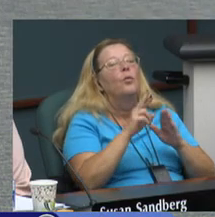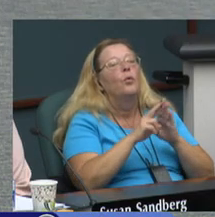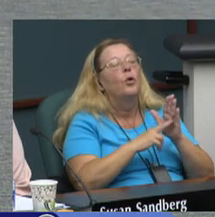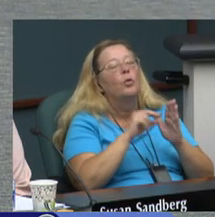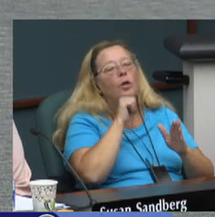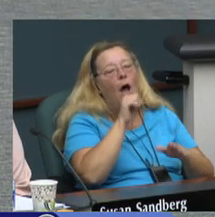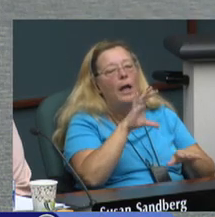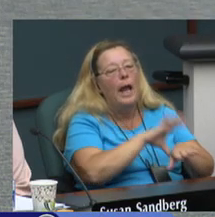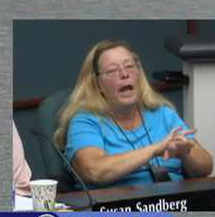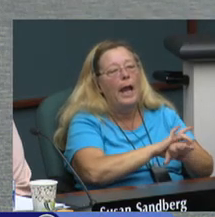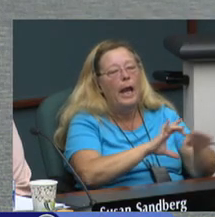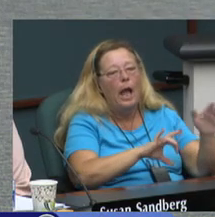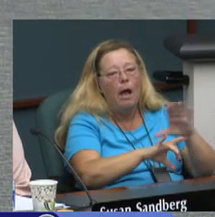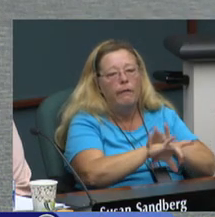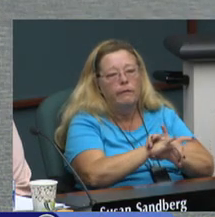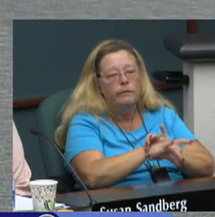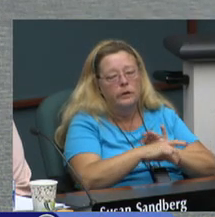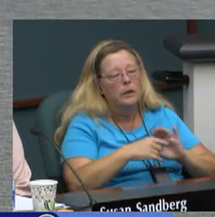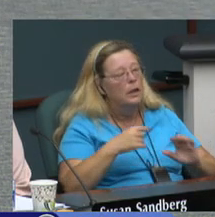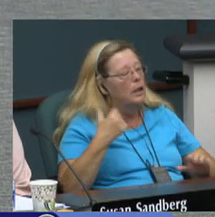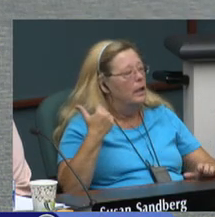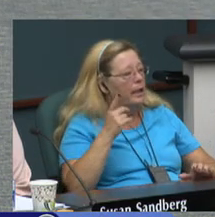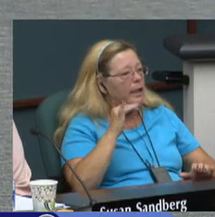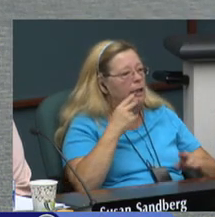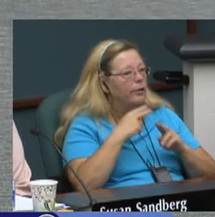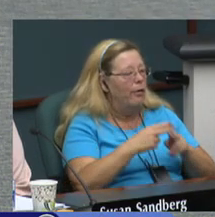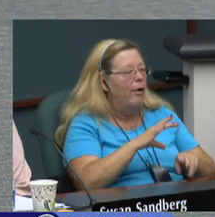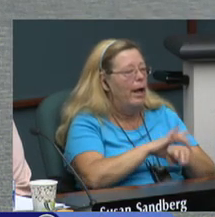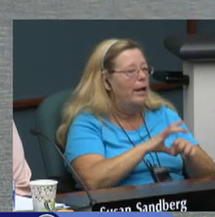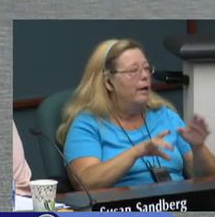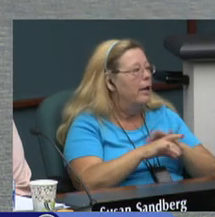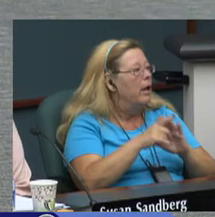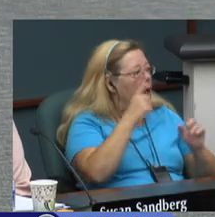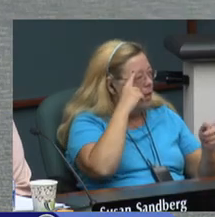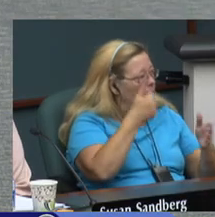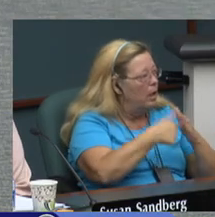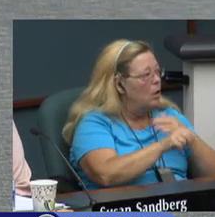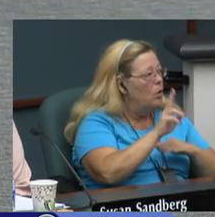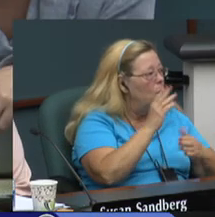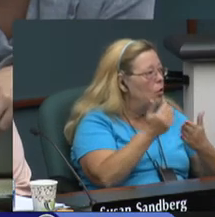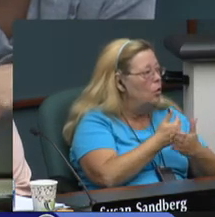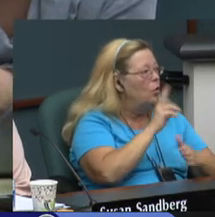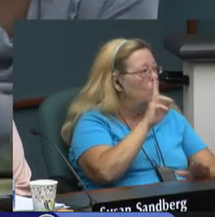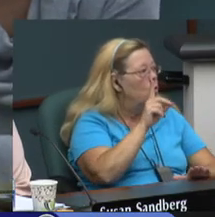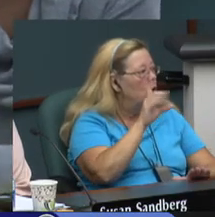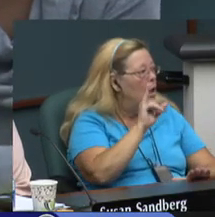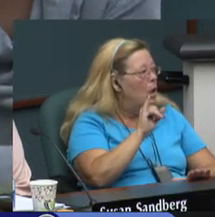but yes I do think that under the new you do I think they would be obliged to